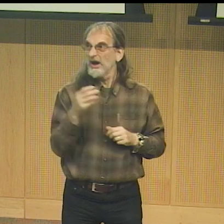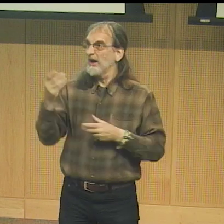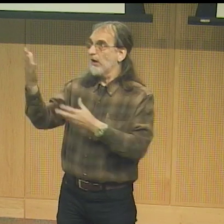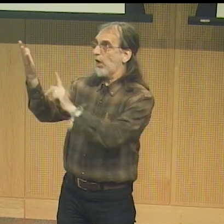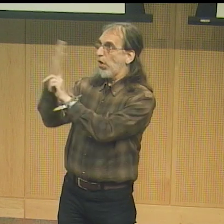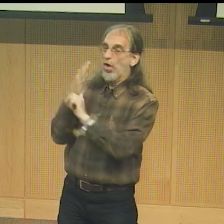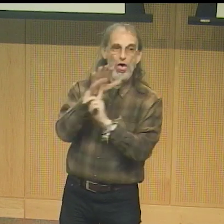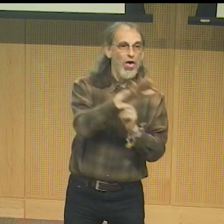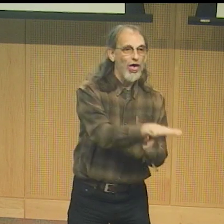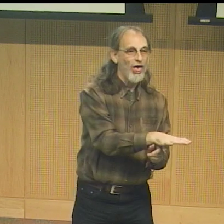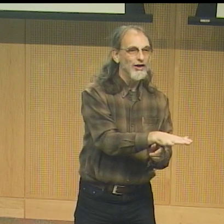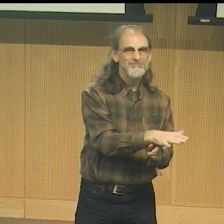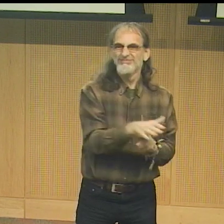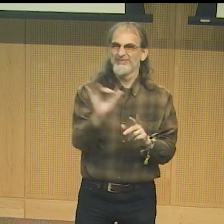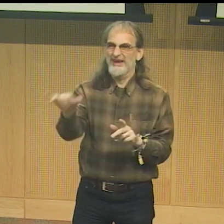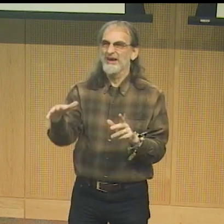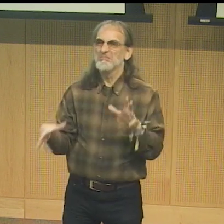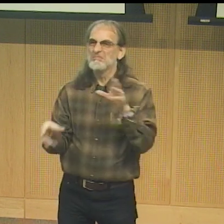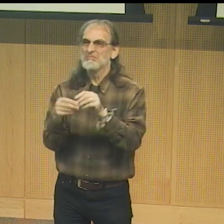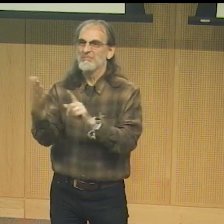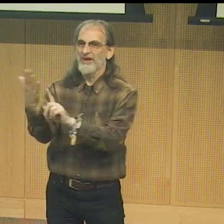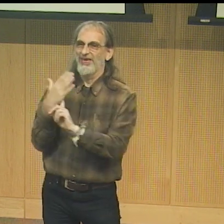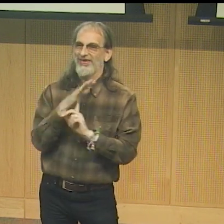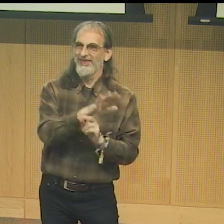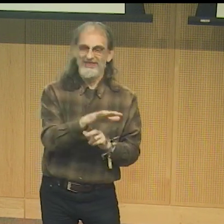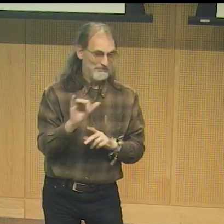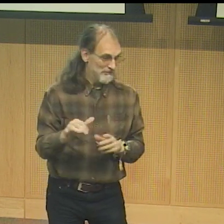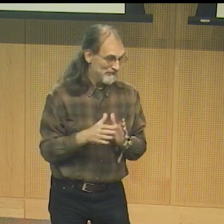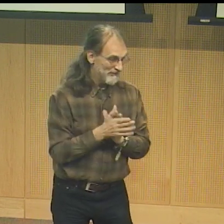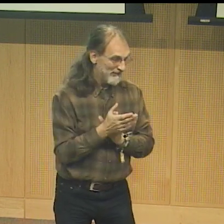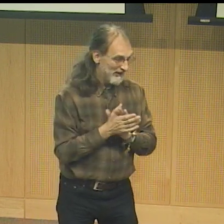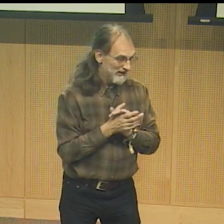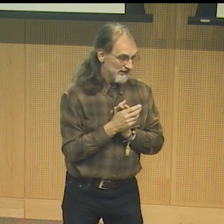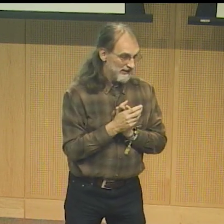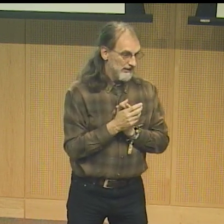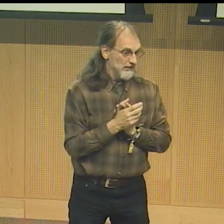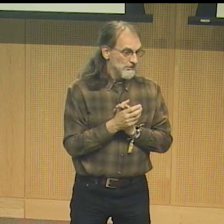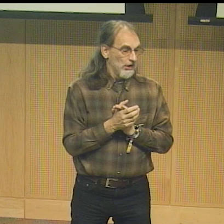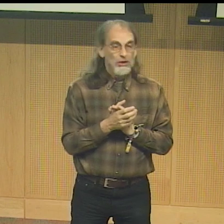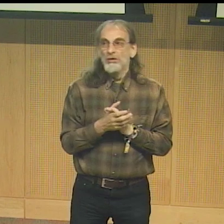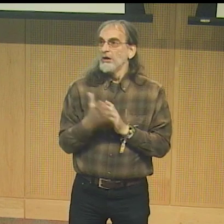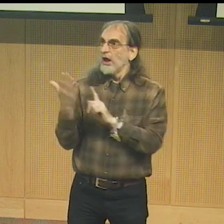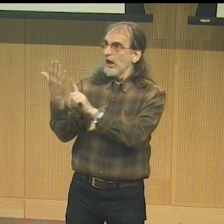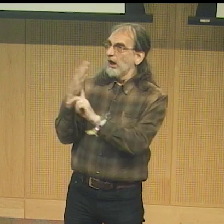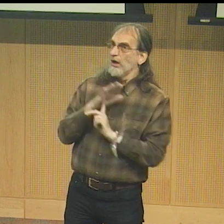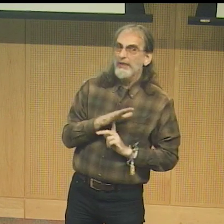sometimes people perceive us as only by our hearing status, and sometimes we then turn around and oppress others or